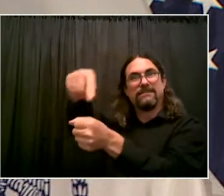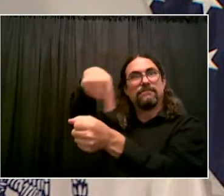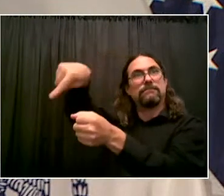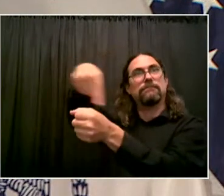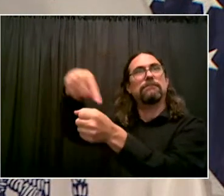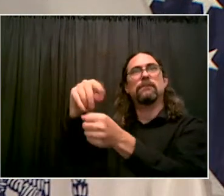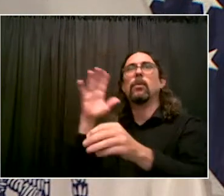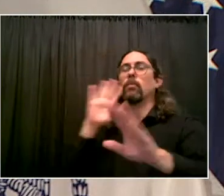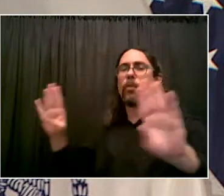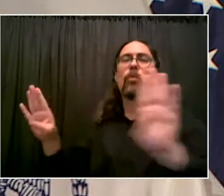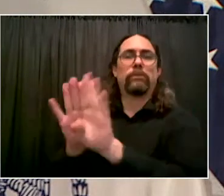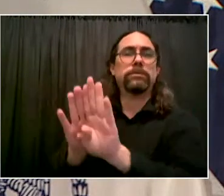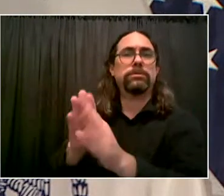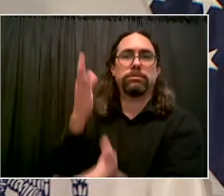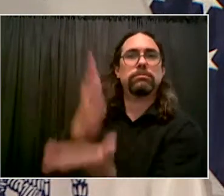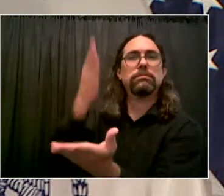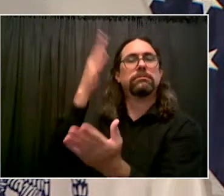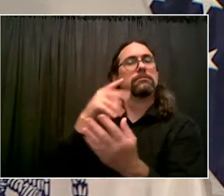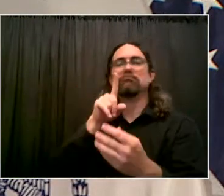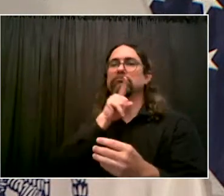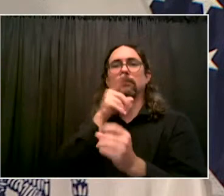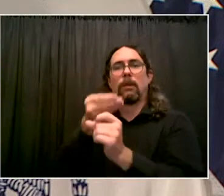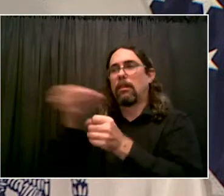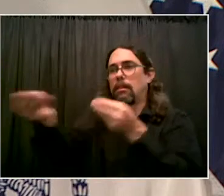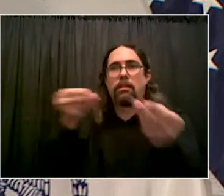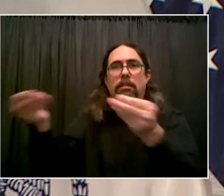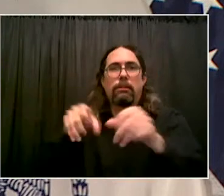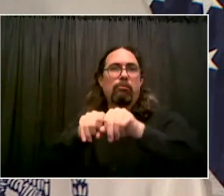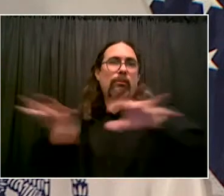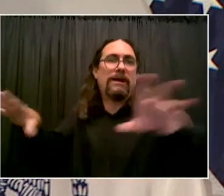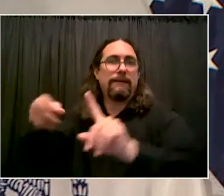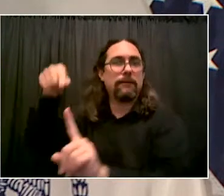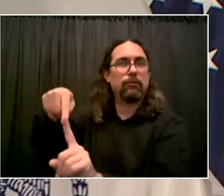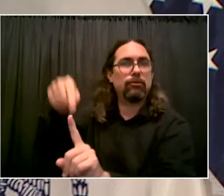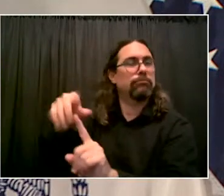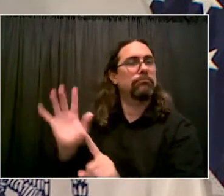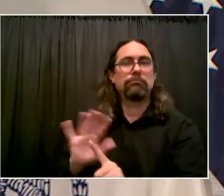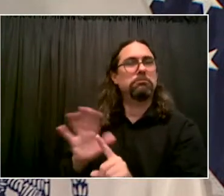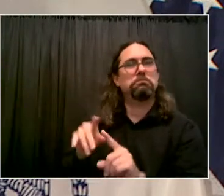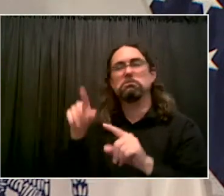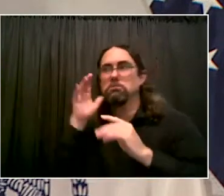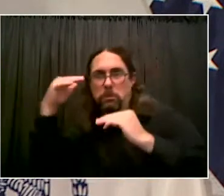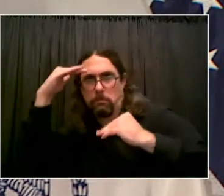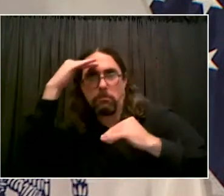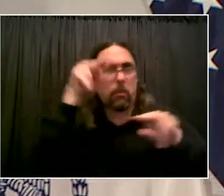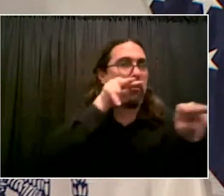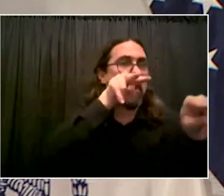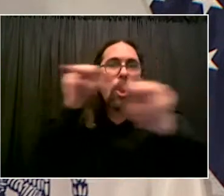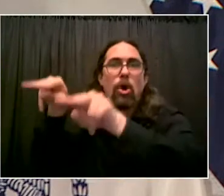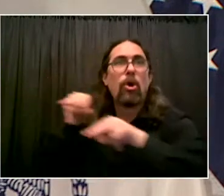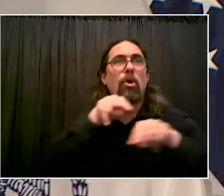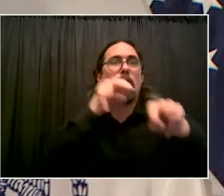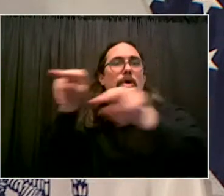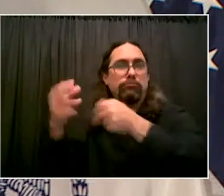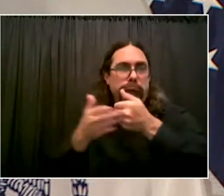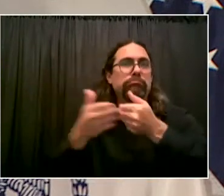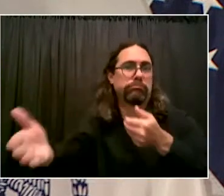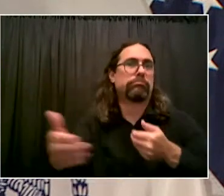GOING FORWARD. DR. DUHON ADD ANYTHING? NOTHING TO ADD. GO AHEAD